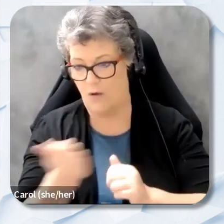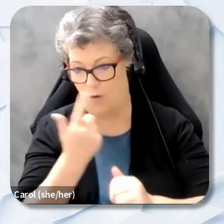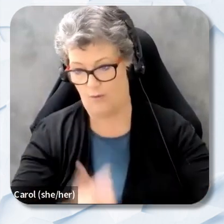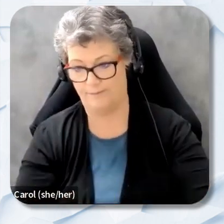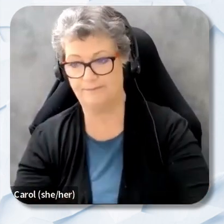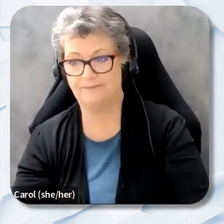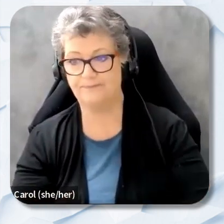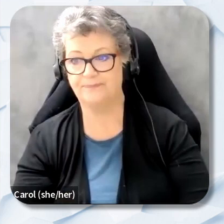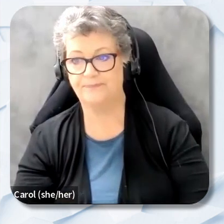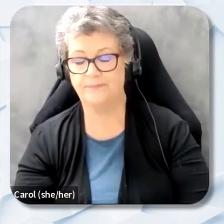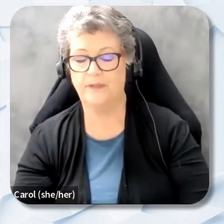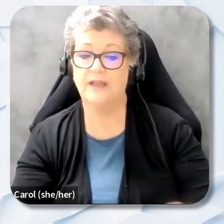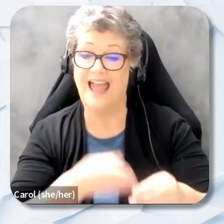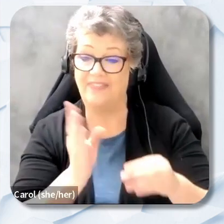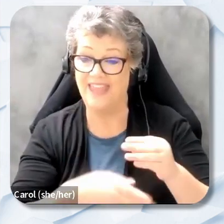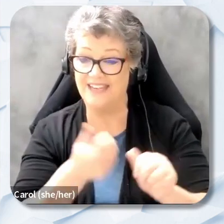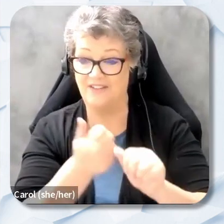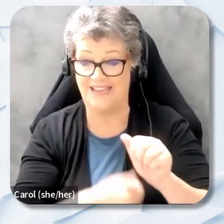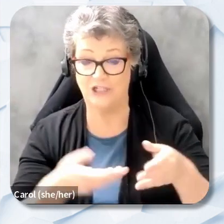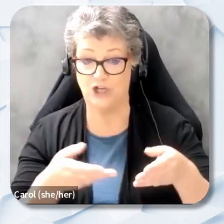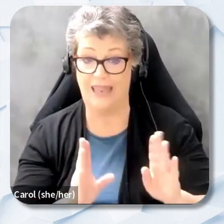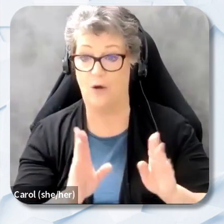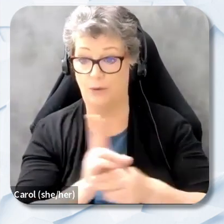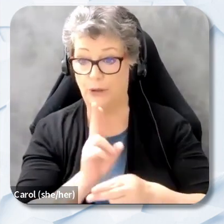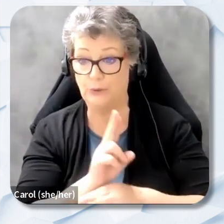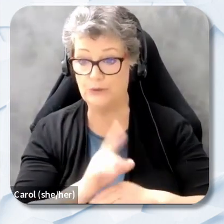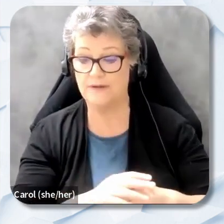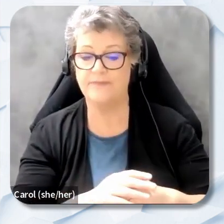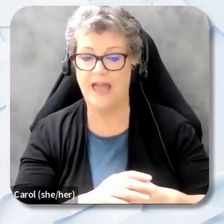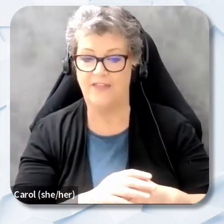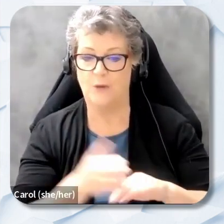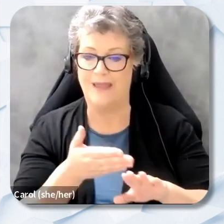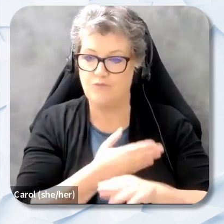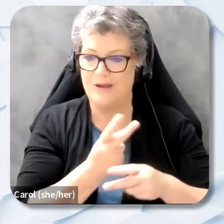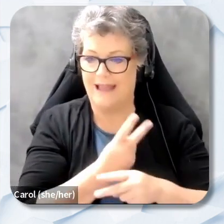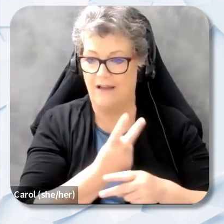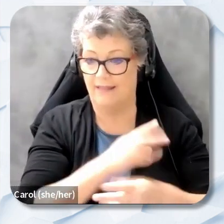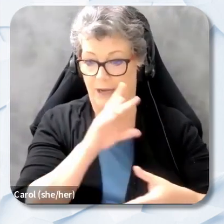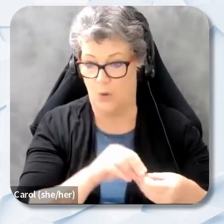At the end of each allowable use section, there will be a precalculated total with each